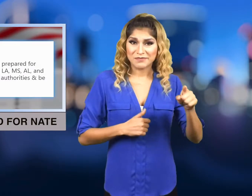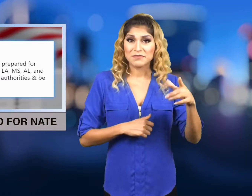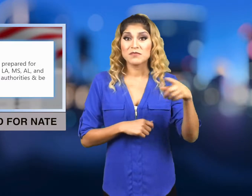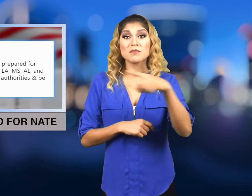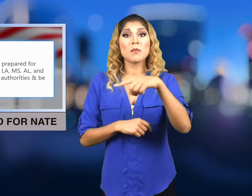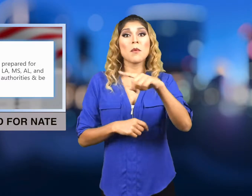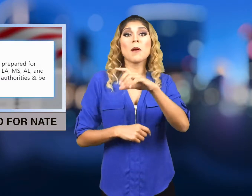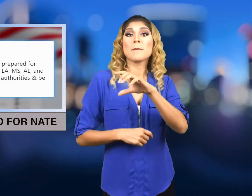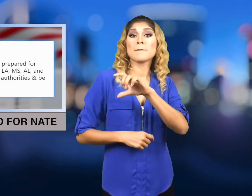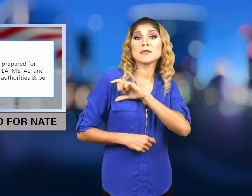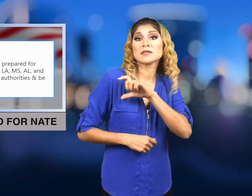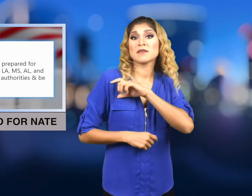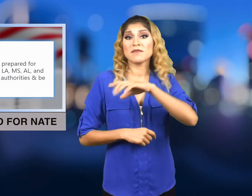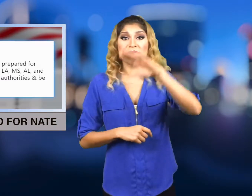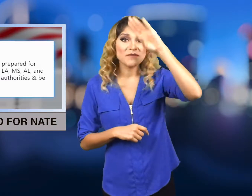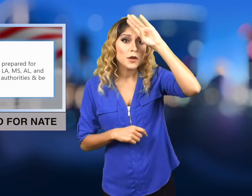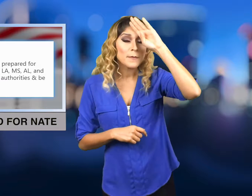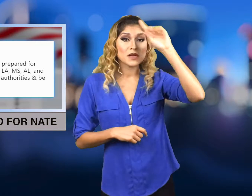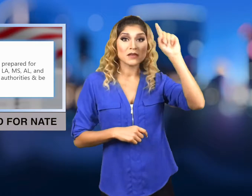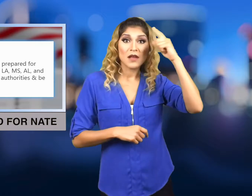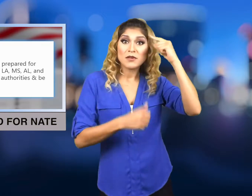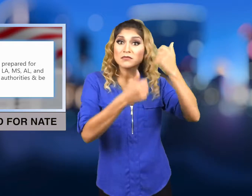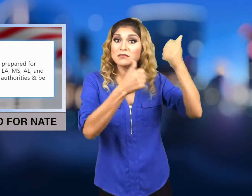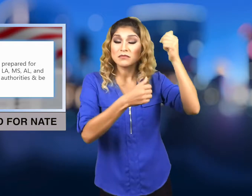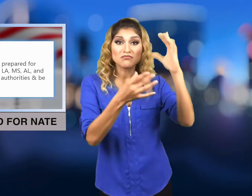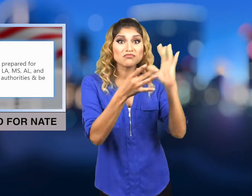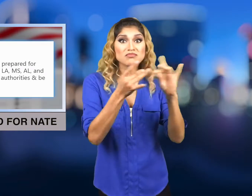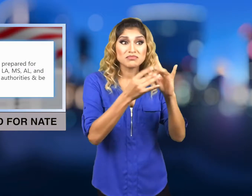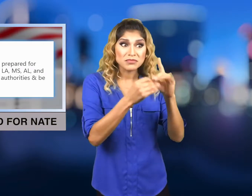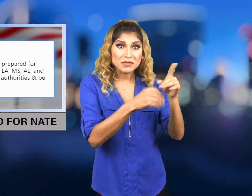that they obey law enforcement